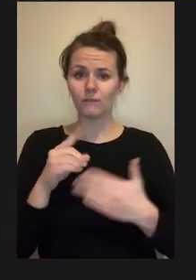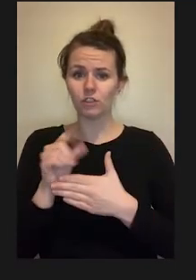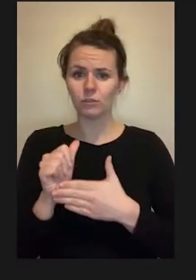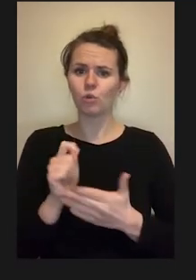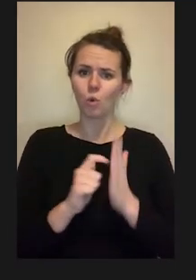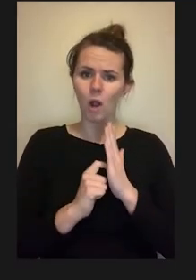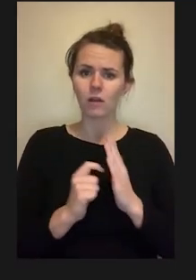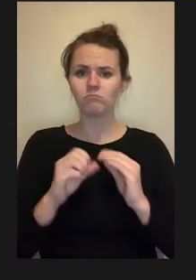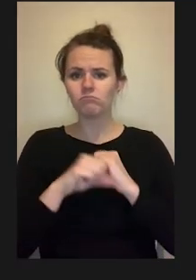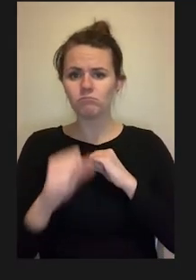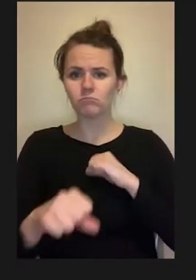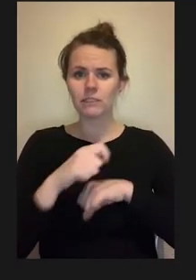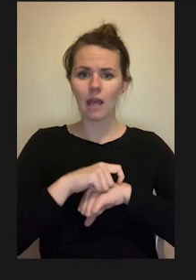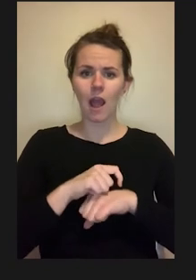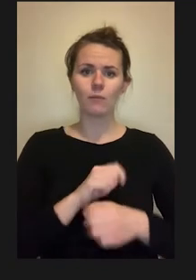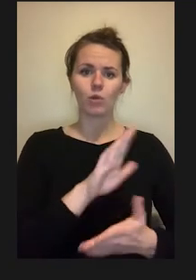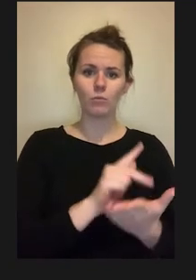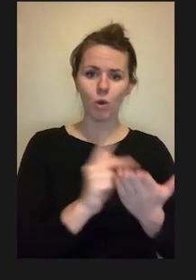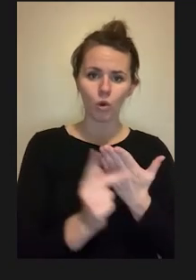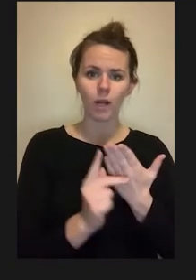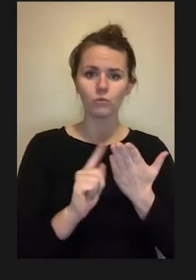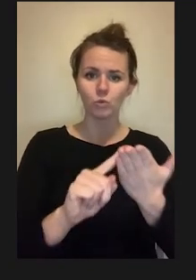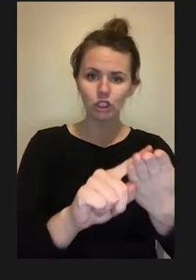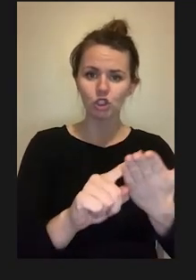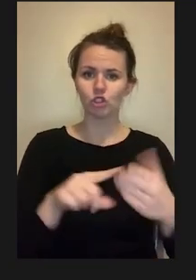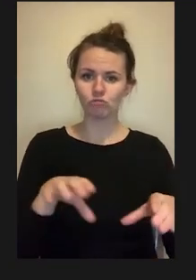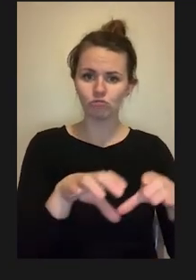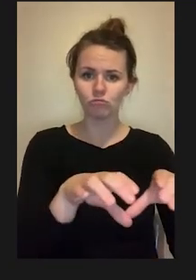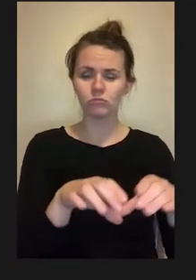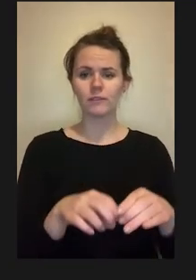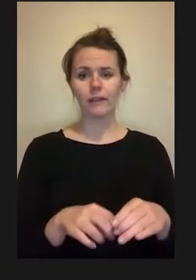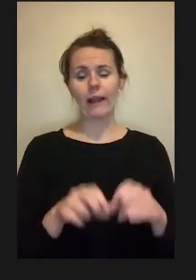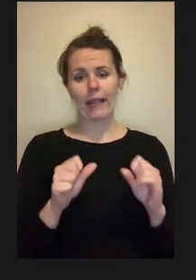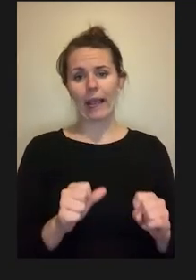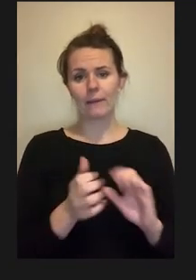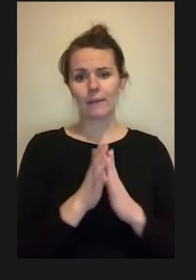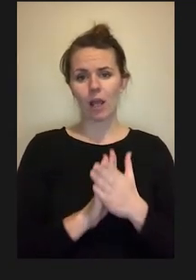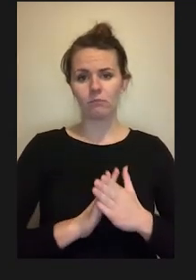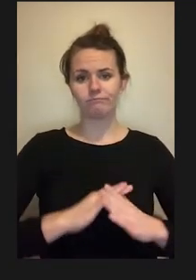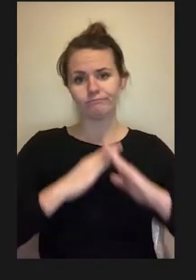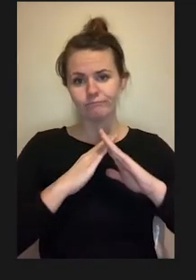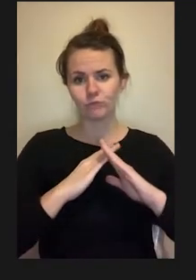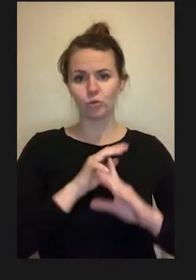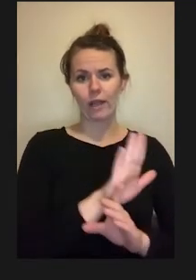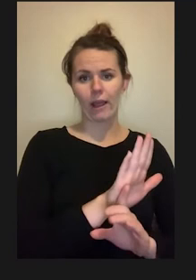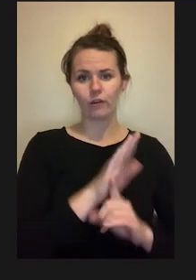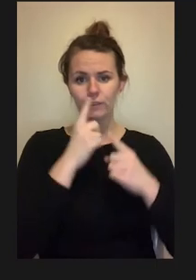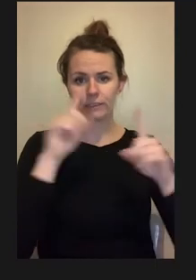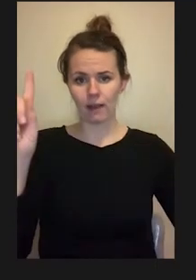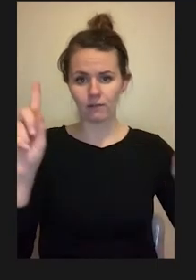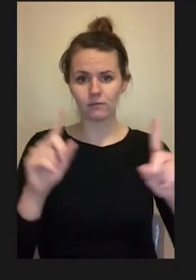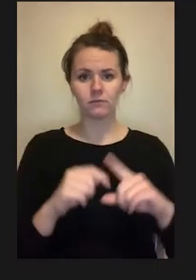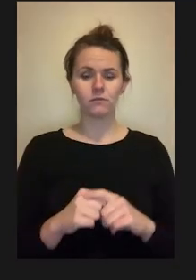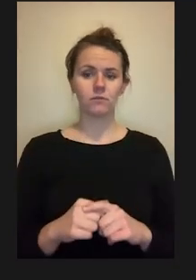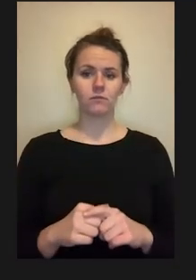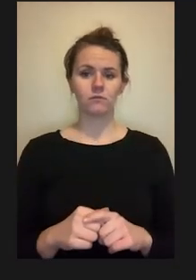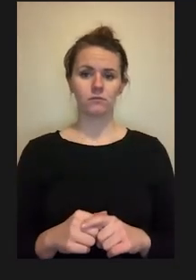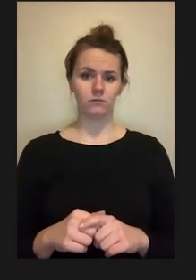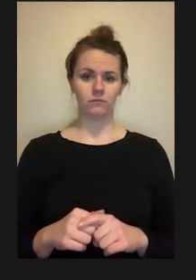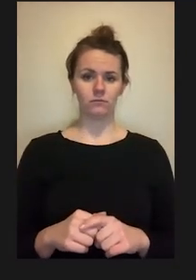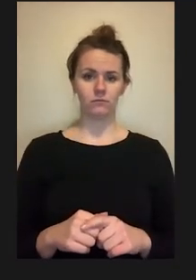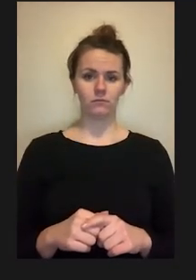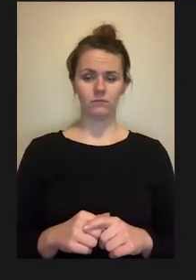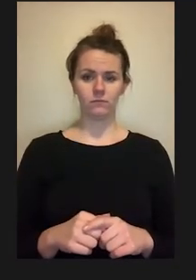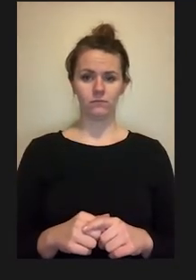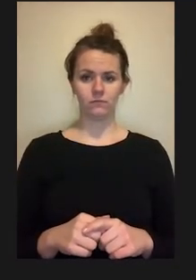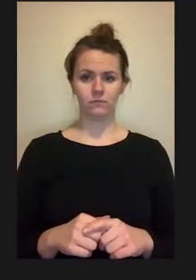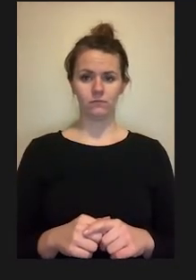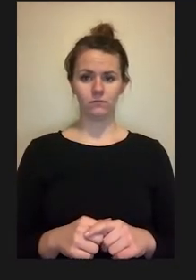doing research and that also can be a problem with their success. These extrinsic factors, such as